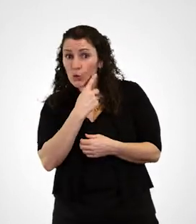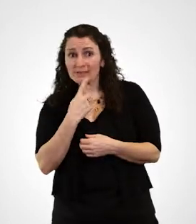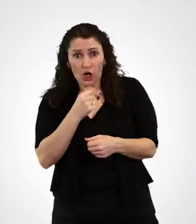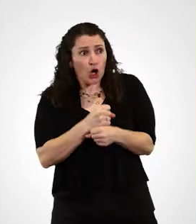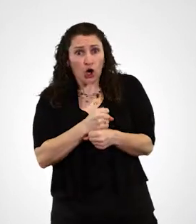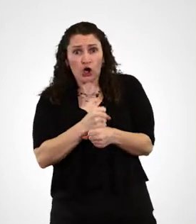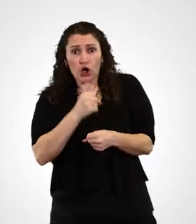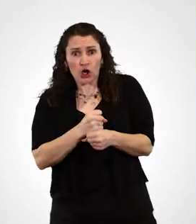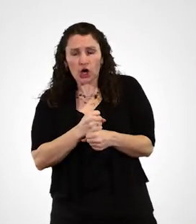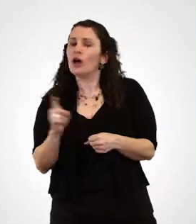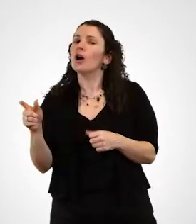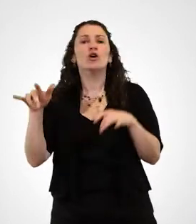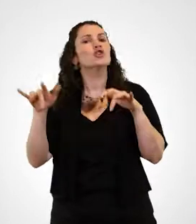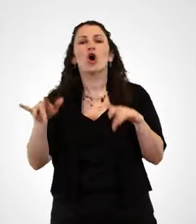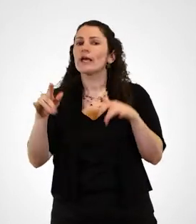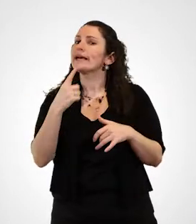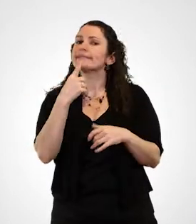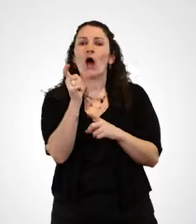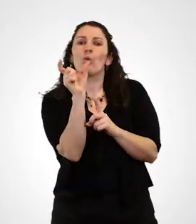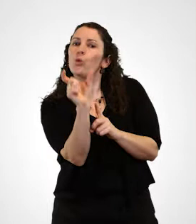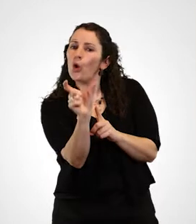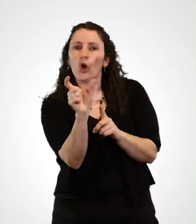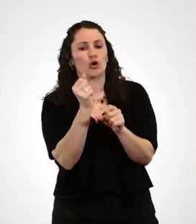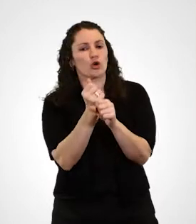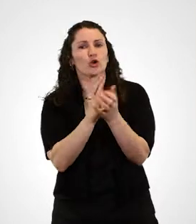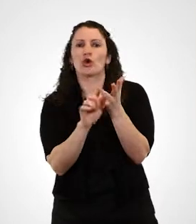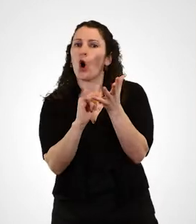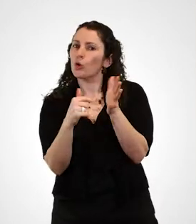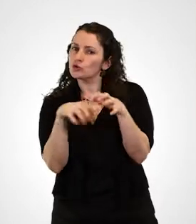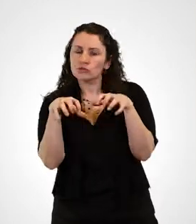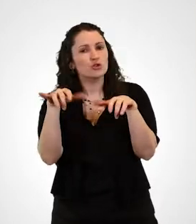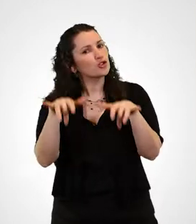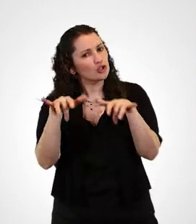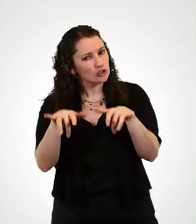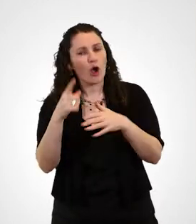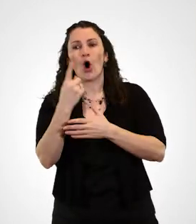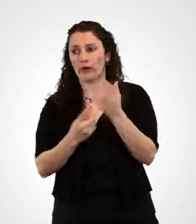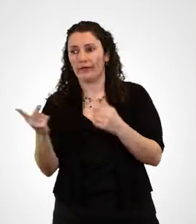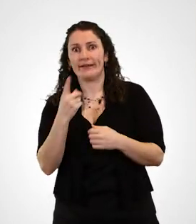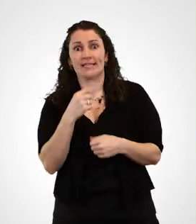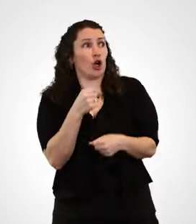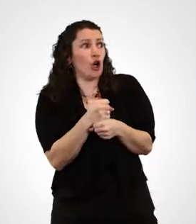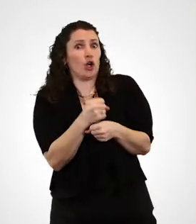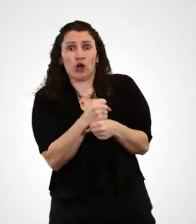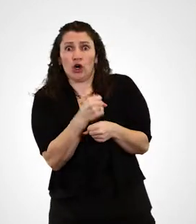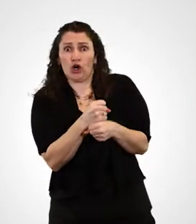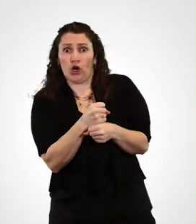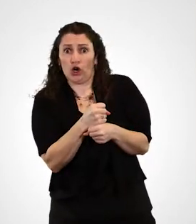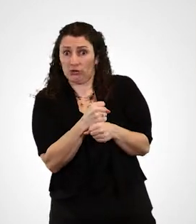They didn't say the word "ghost", they said "g, g". Can you - CHILD: G, g, g, g.